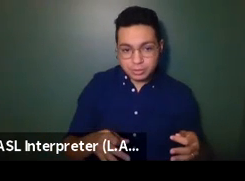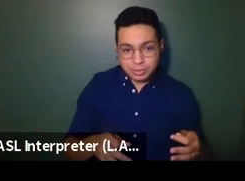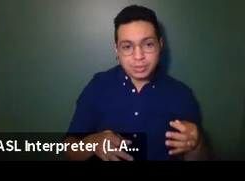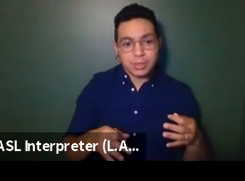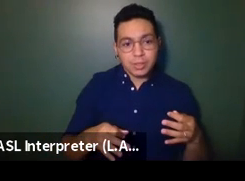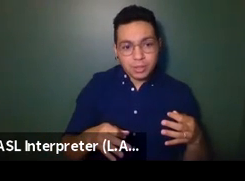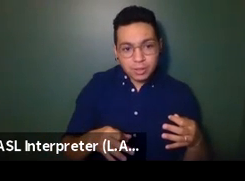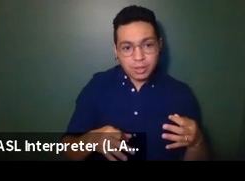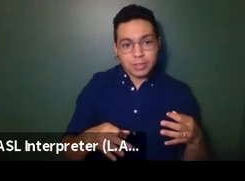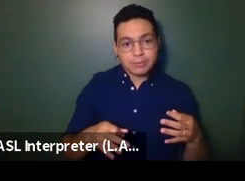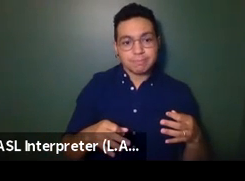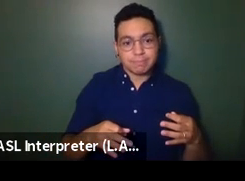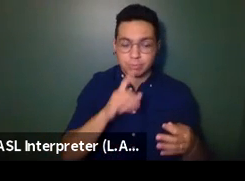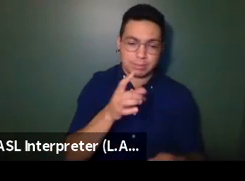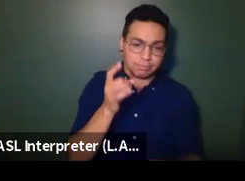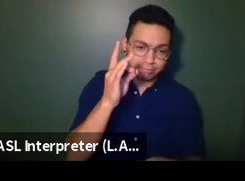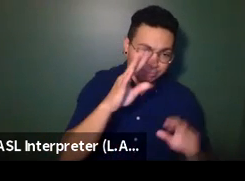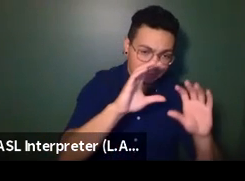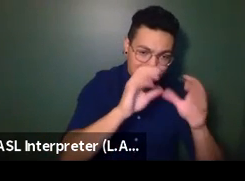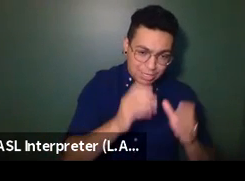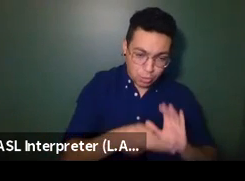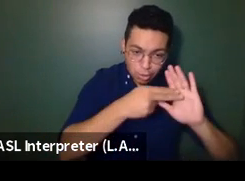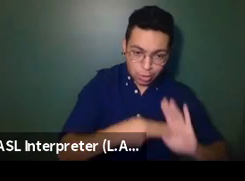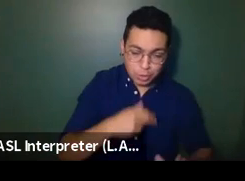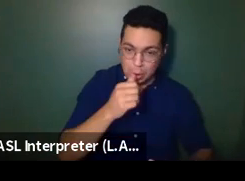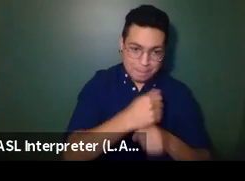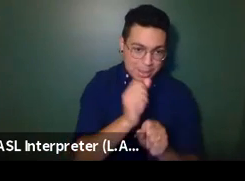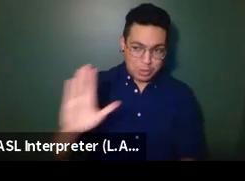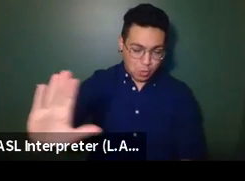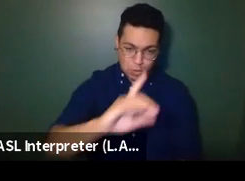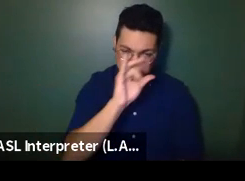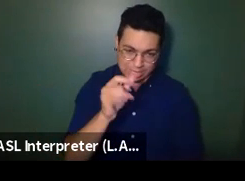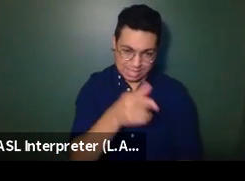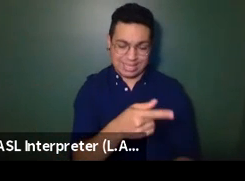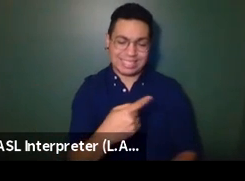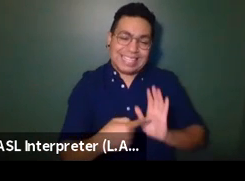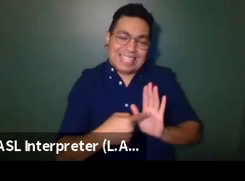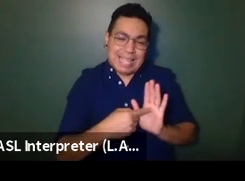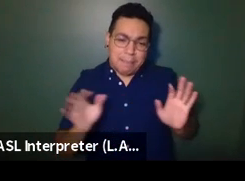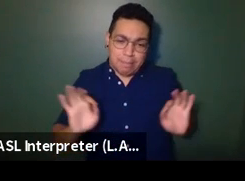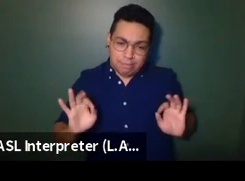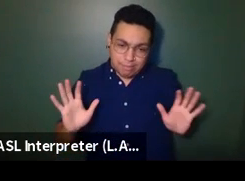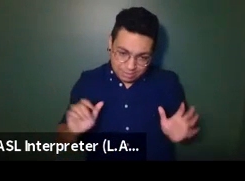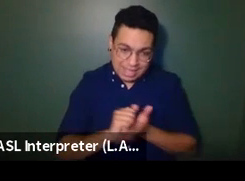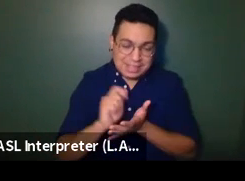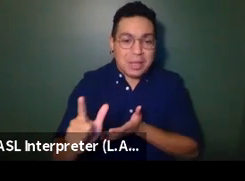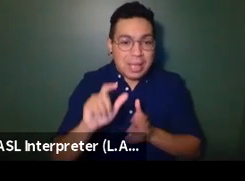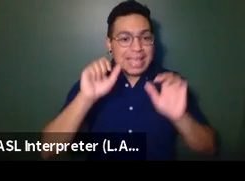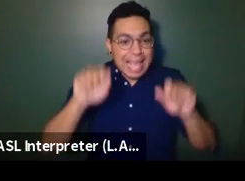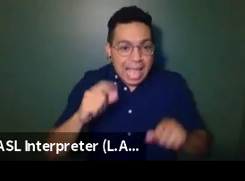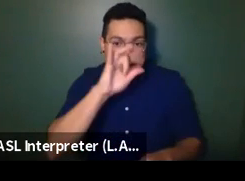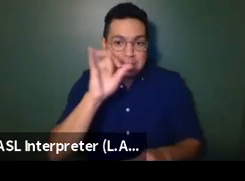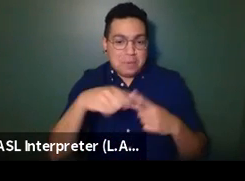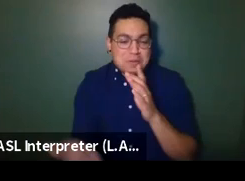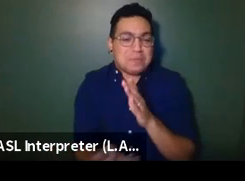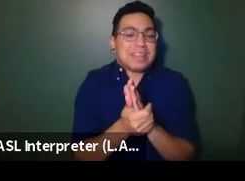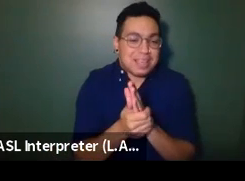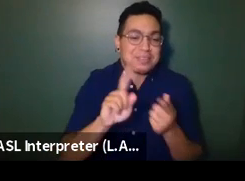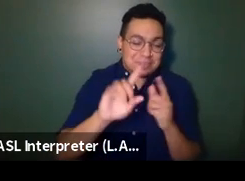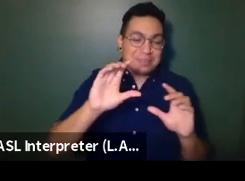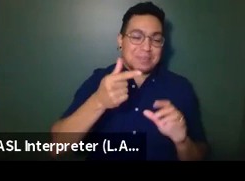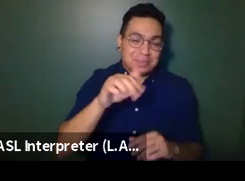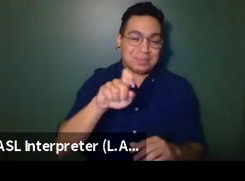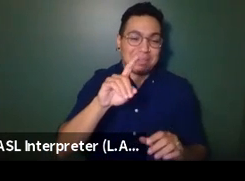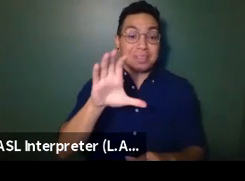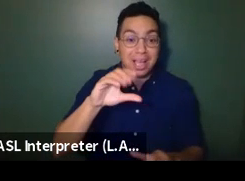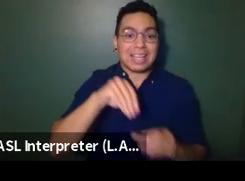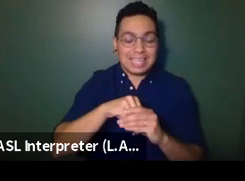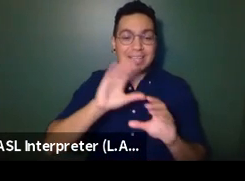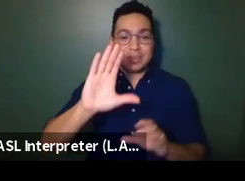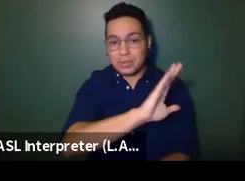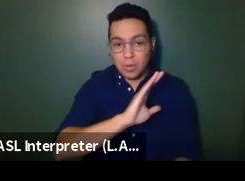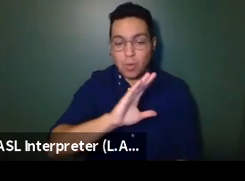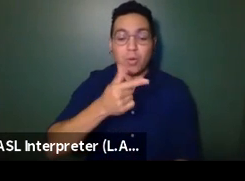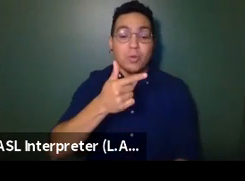Katherine Livick - ESD 112: these are terrible categories. Please do not make your rubric look like this. But as an example that is what a rubric can look like when attached to a Google document or a Google Classroom assignment.